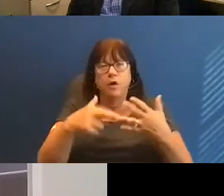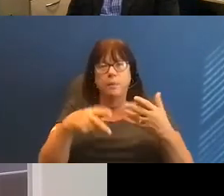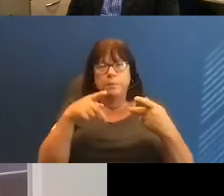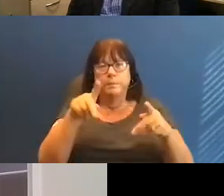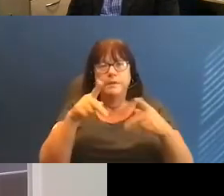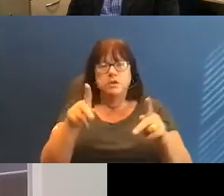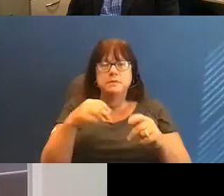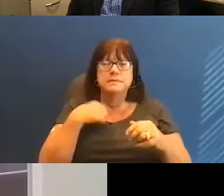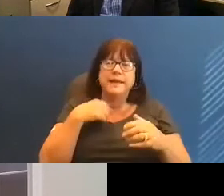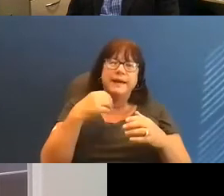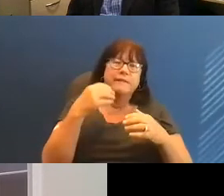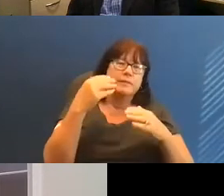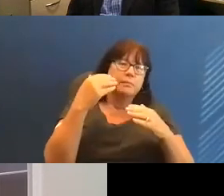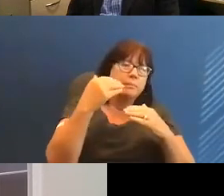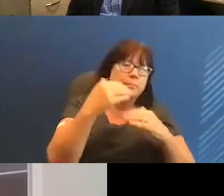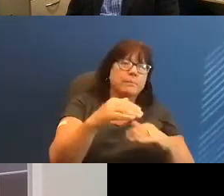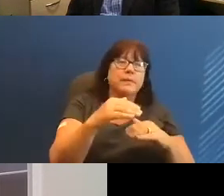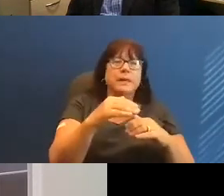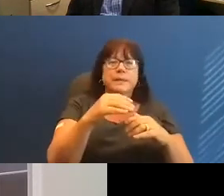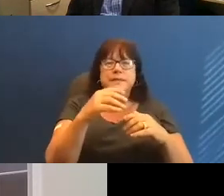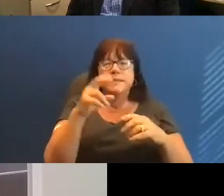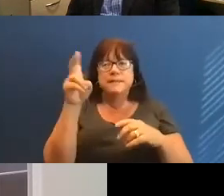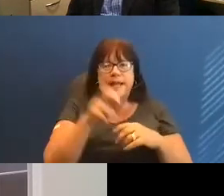sometimes a limit on the number of users who can access the ebook simultaneously and some of